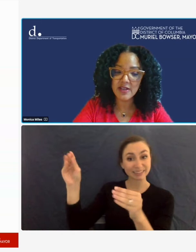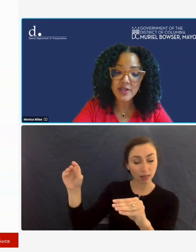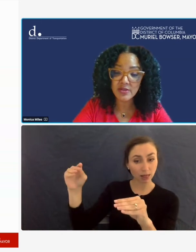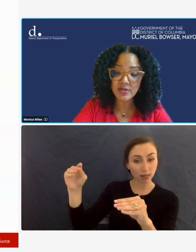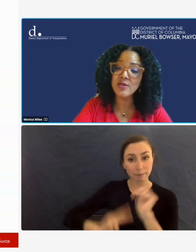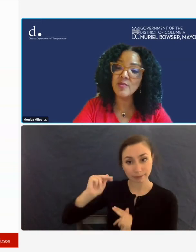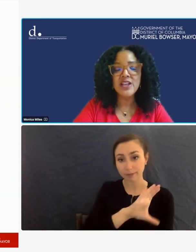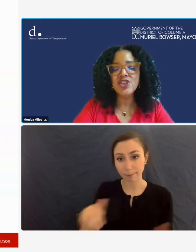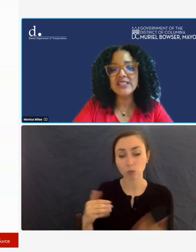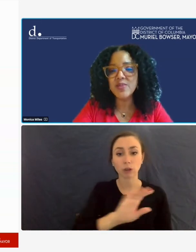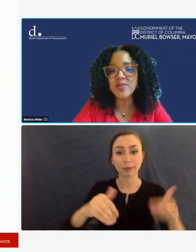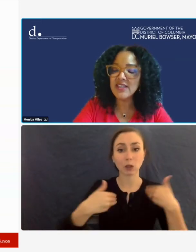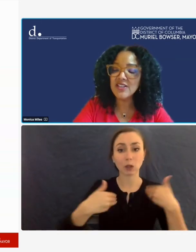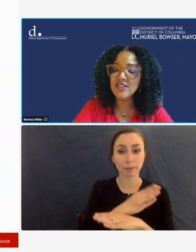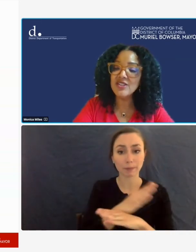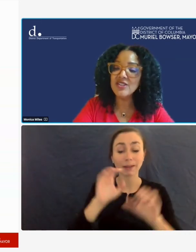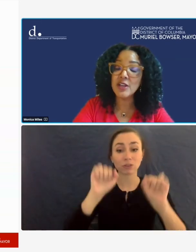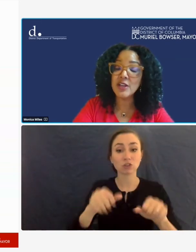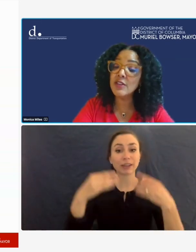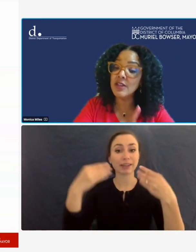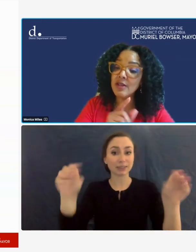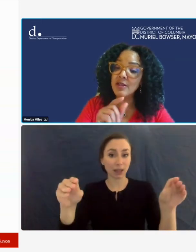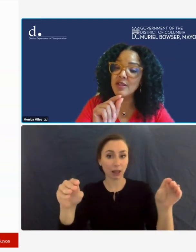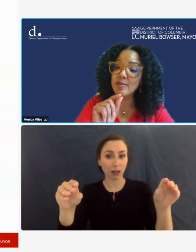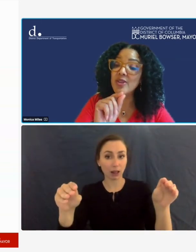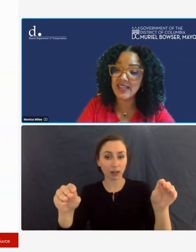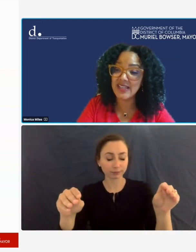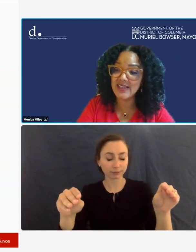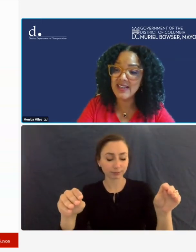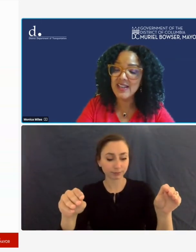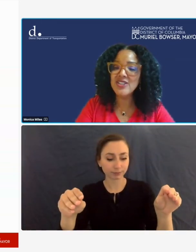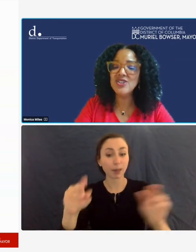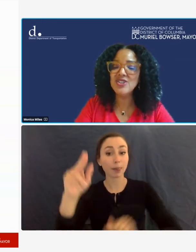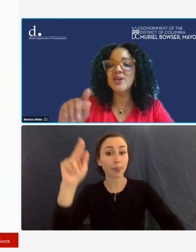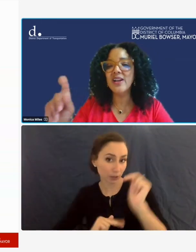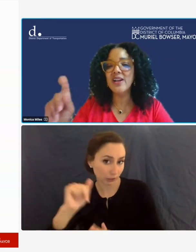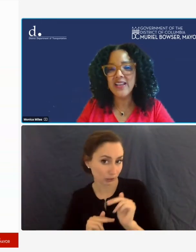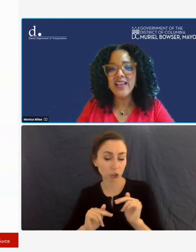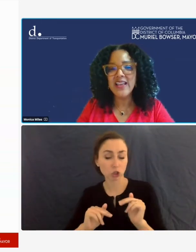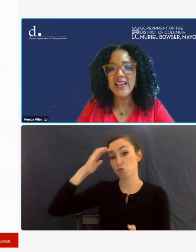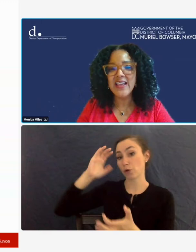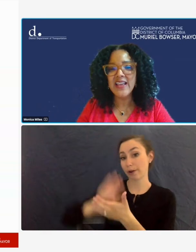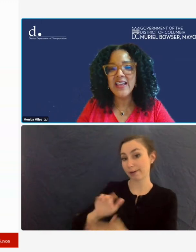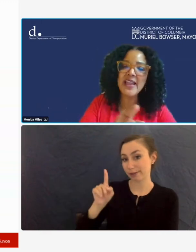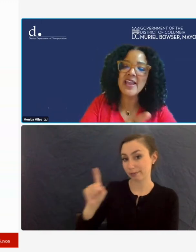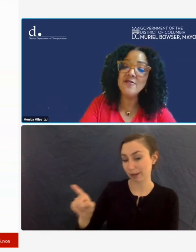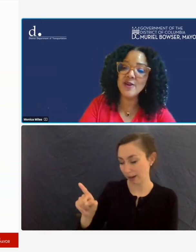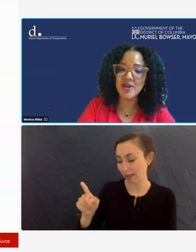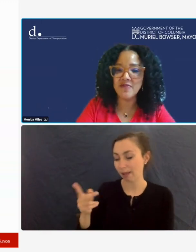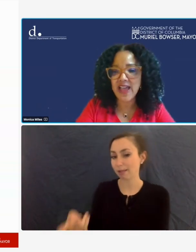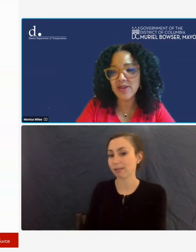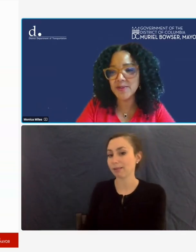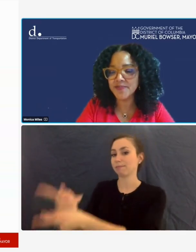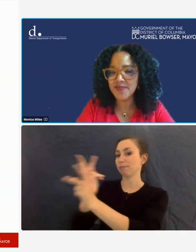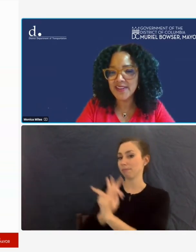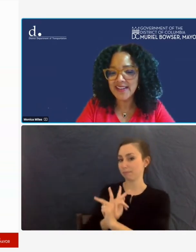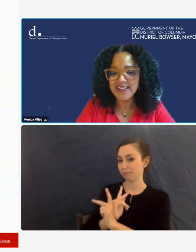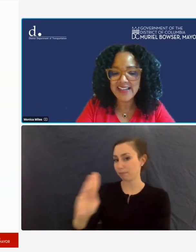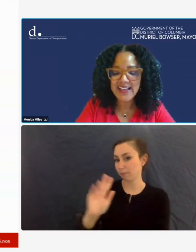sell the business the the building to her husband and then lease it back at fair market value okay